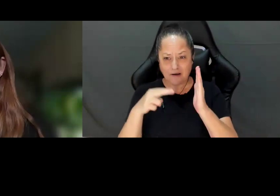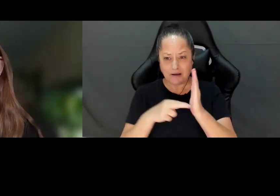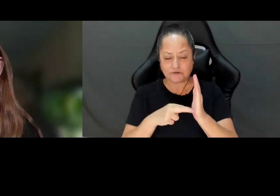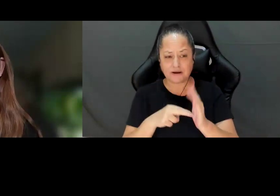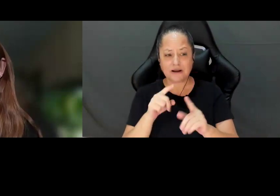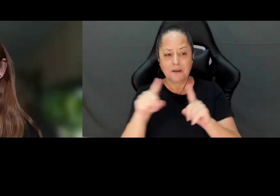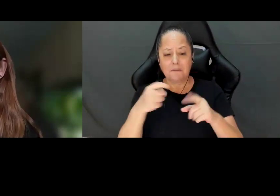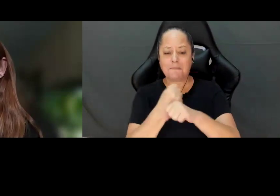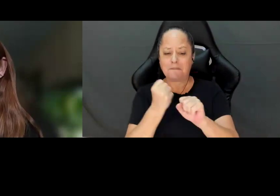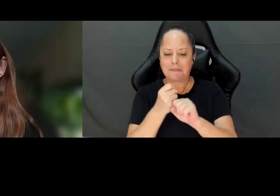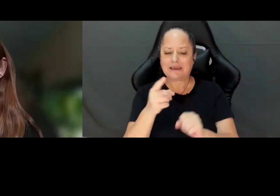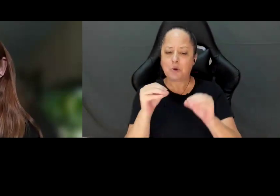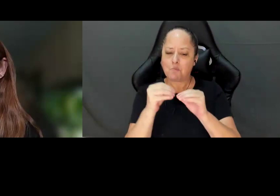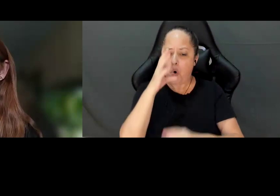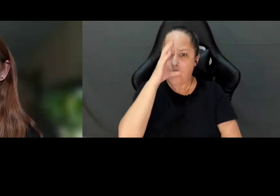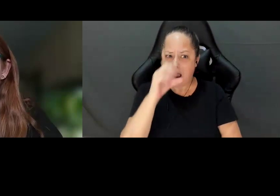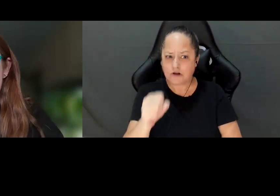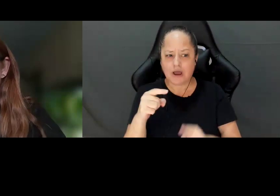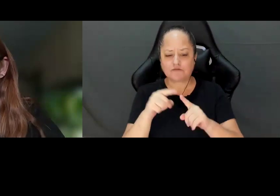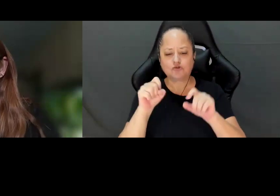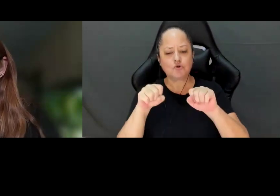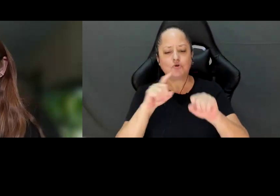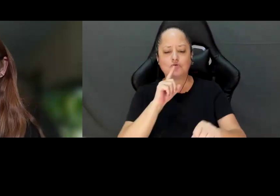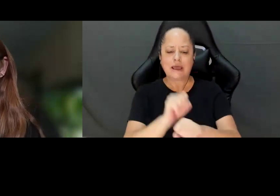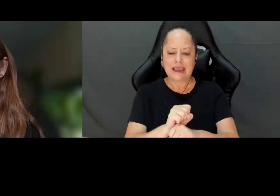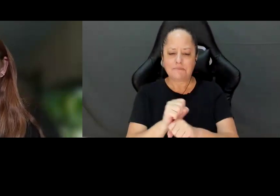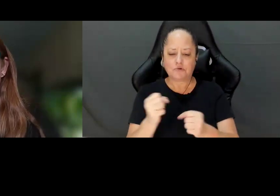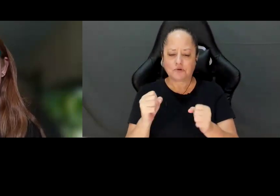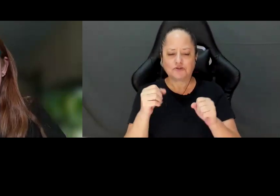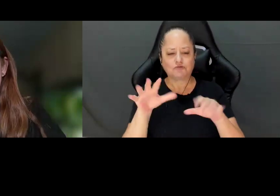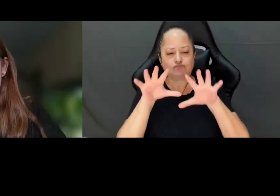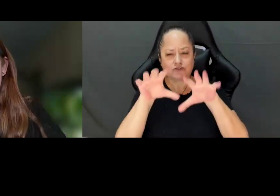But making much more attractive to secure those opportunities.